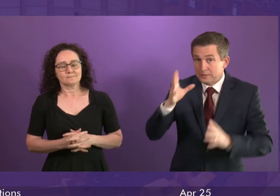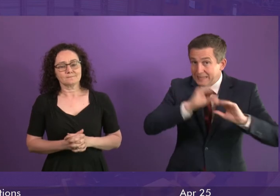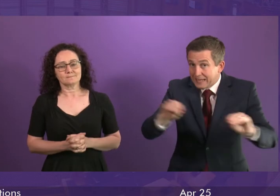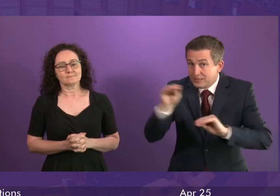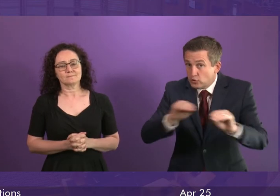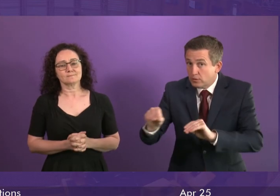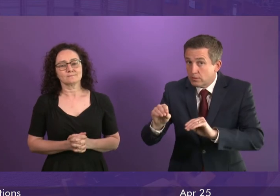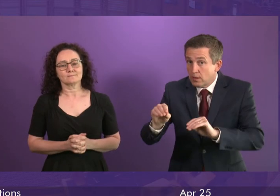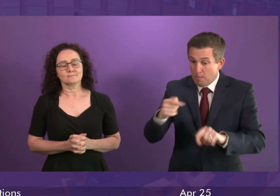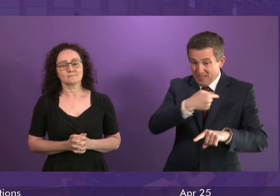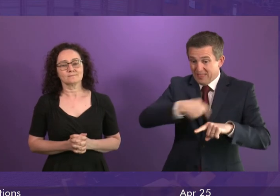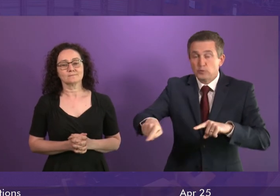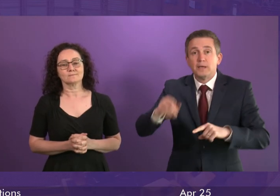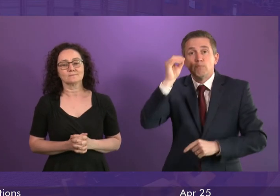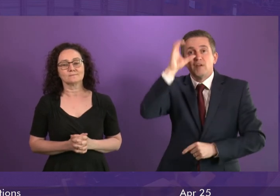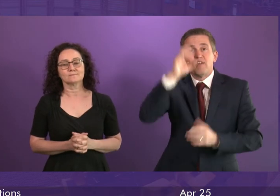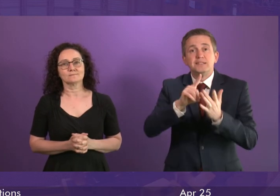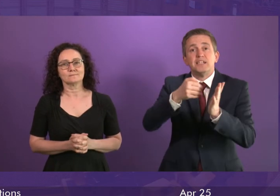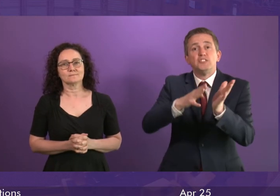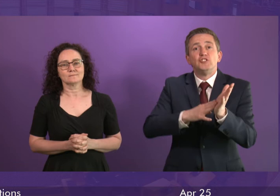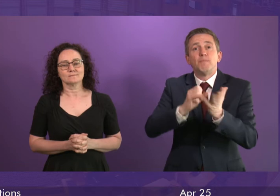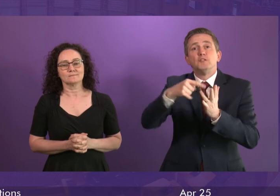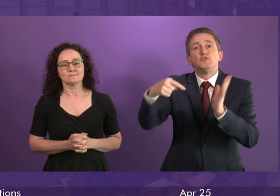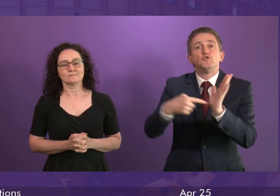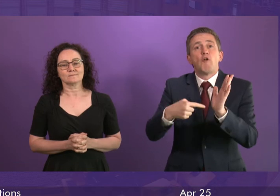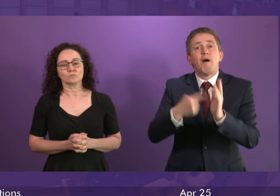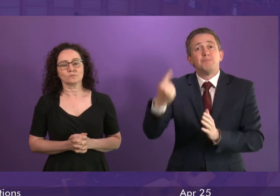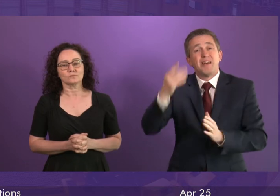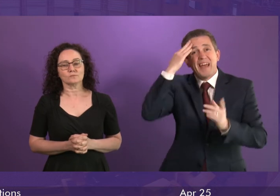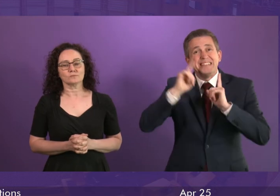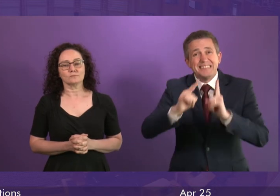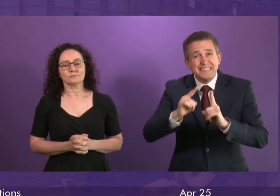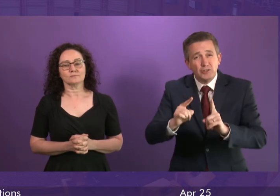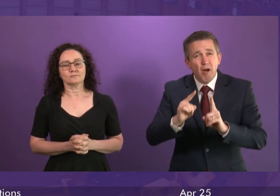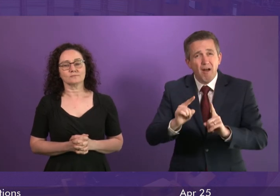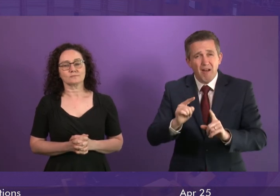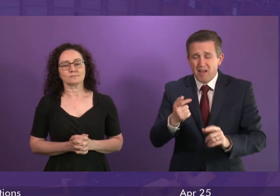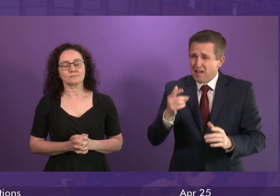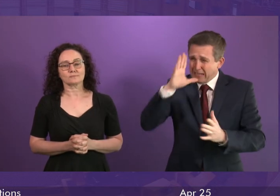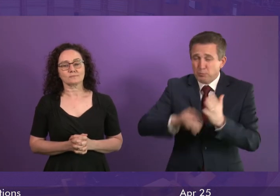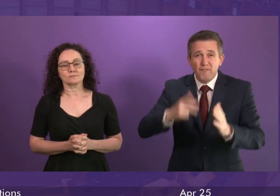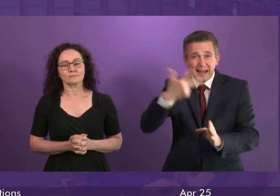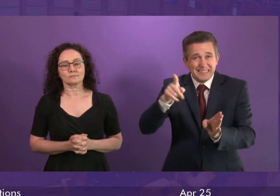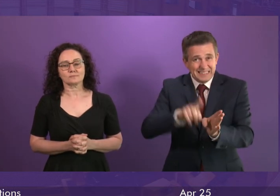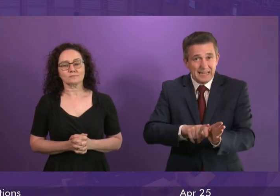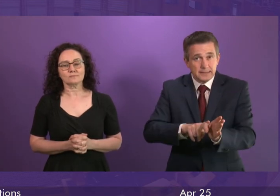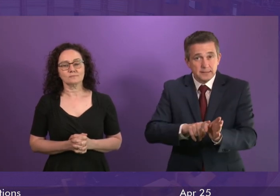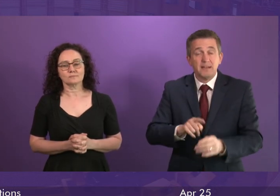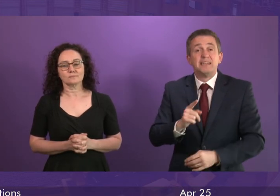ignore the evidence this week from Professor Jim Scott, a headteacher with 18 years’ experience, who said: “We are in danger of a whole generation